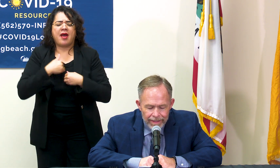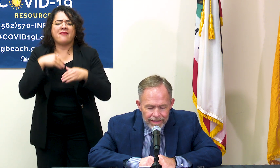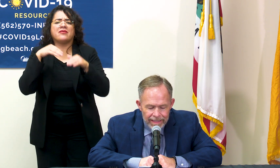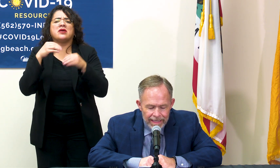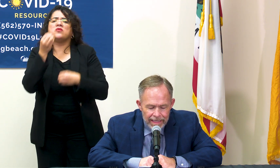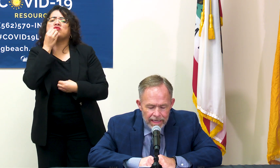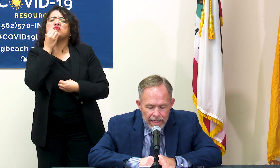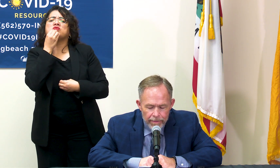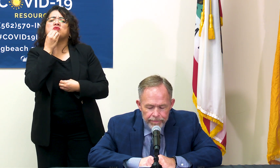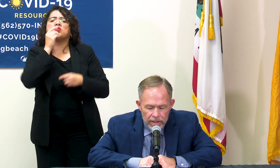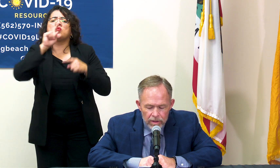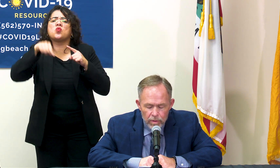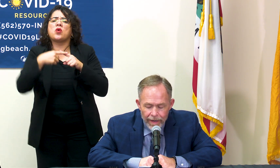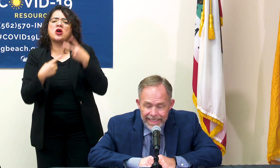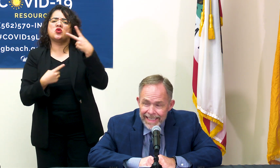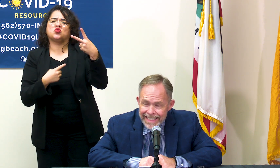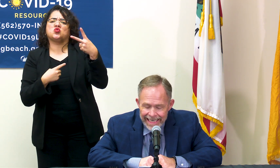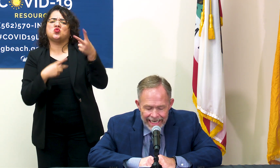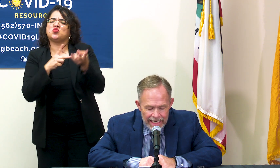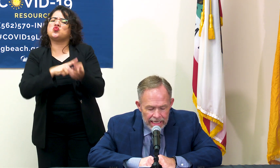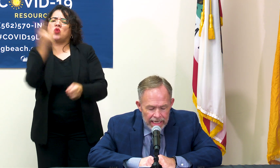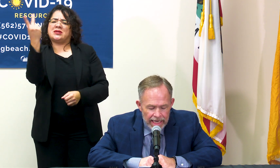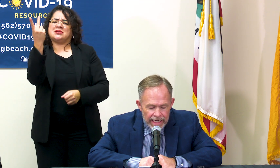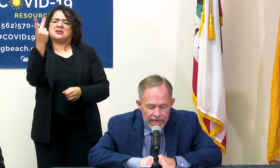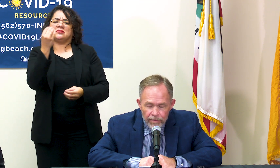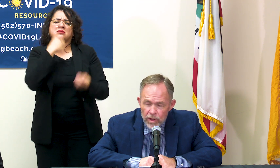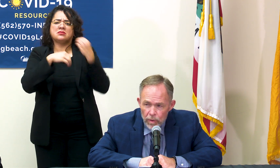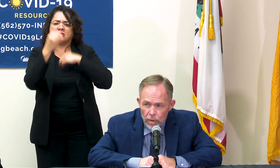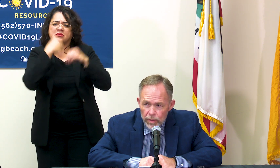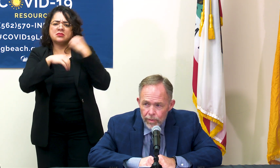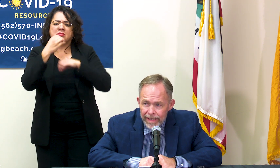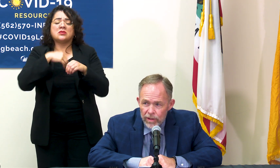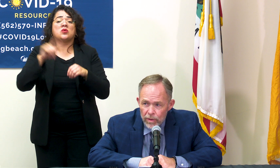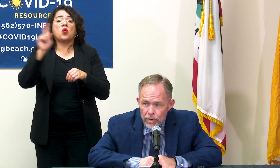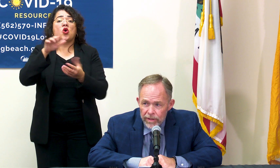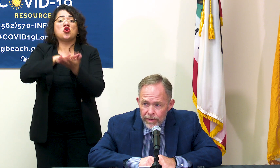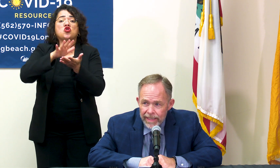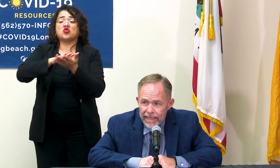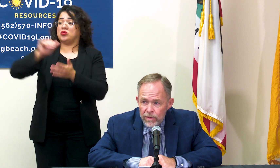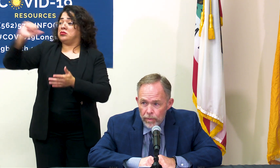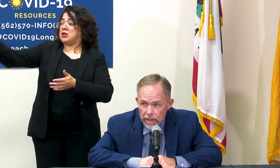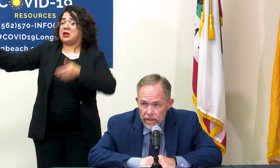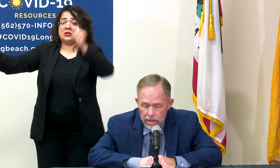meals twice a day at every school throughout the school district next week.